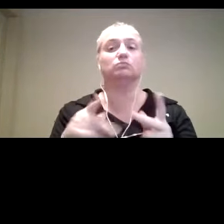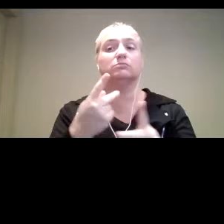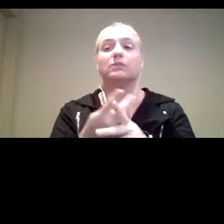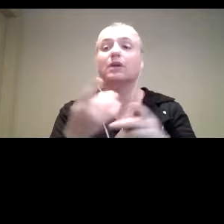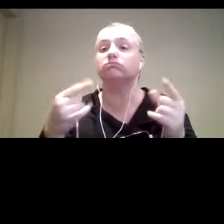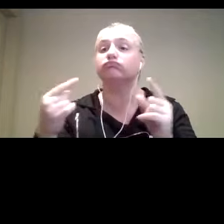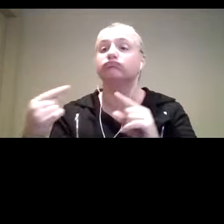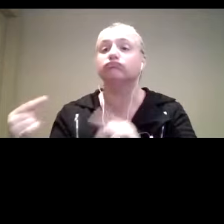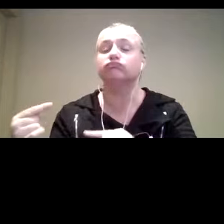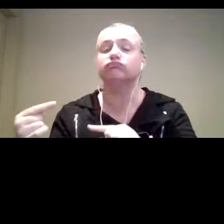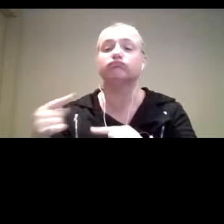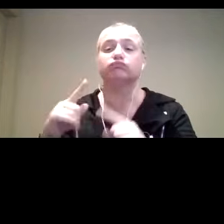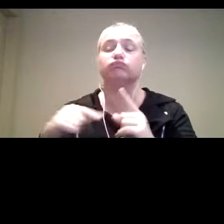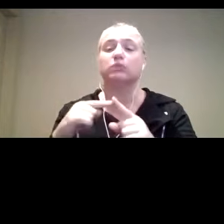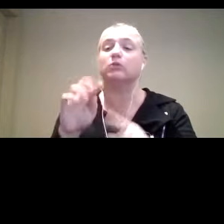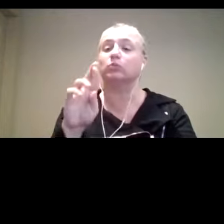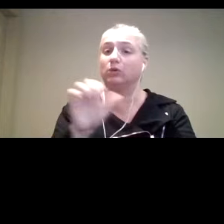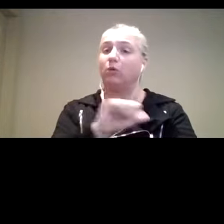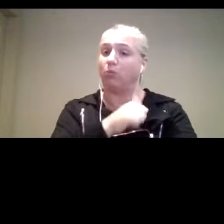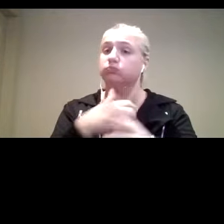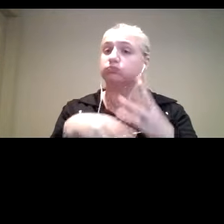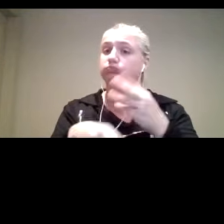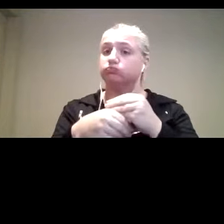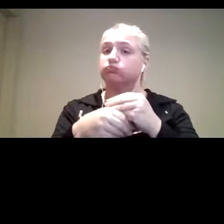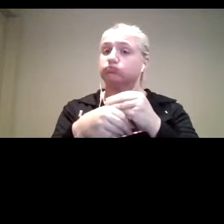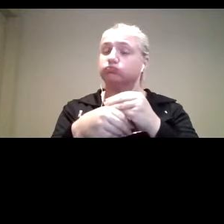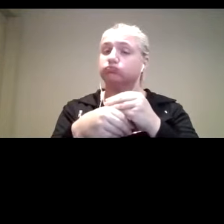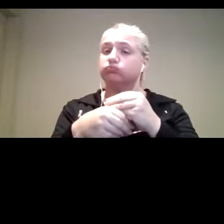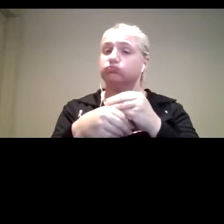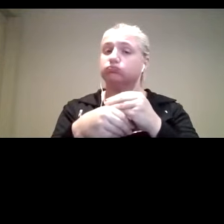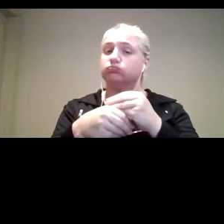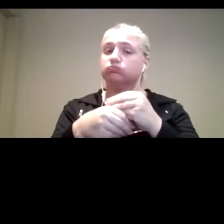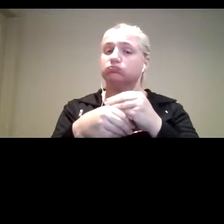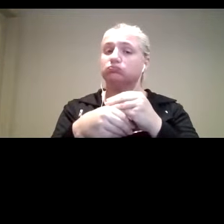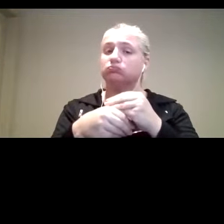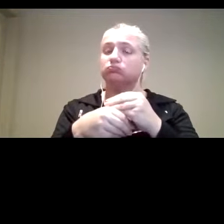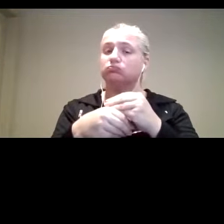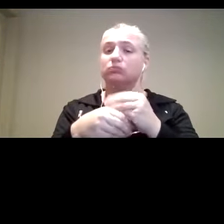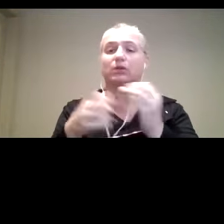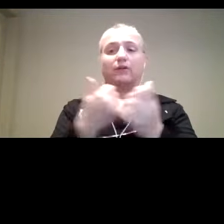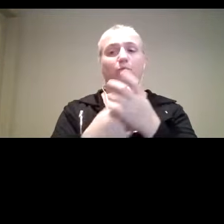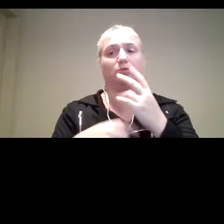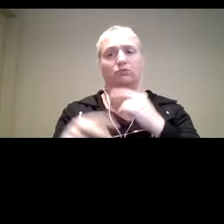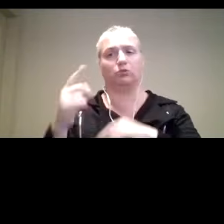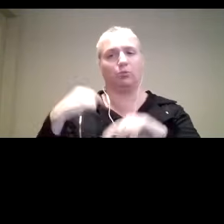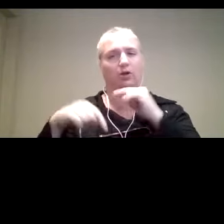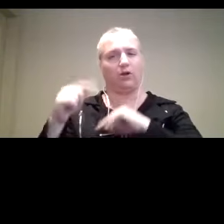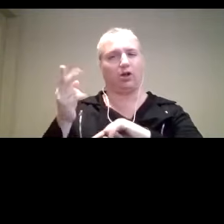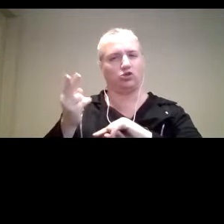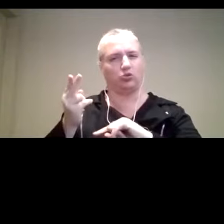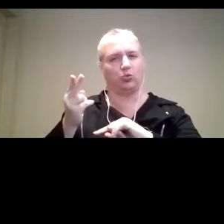when that was reauthorized and added, is that everybody started, if you go back and read the historical literature,